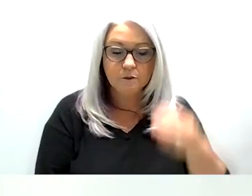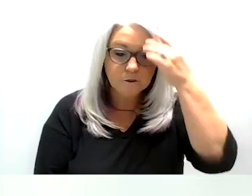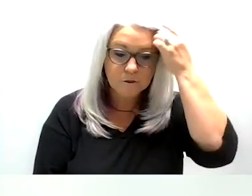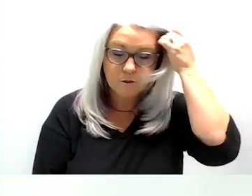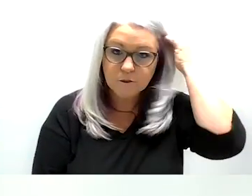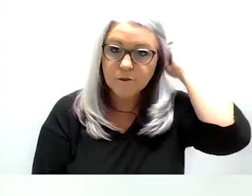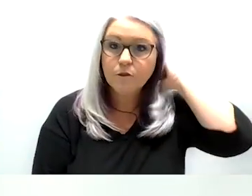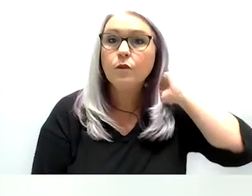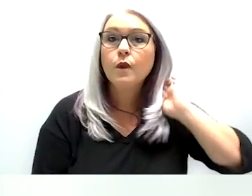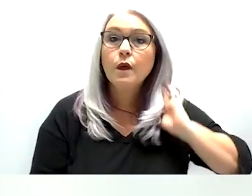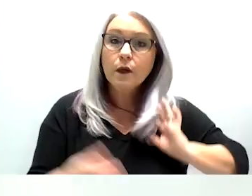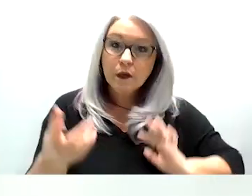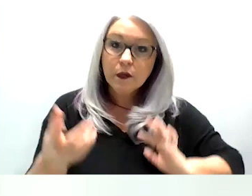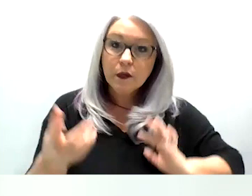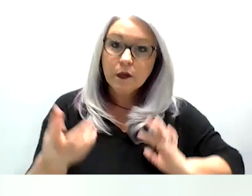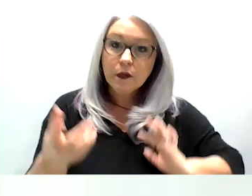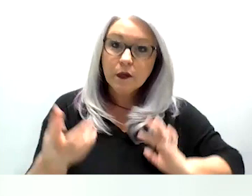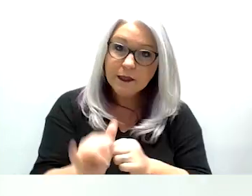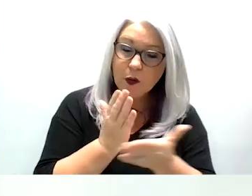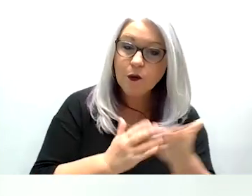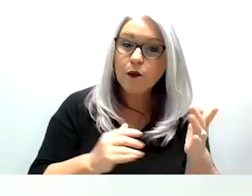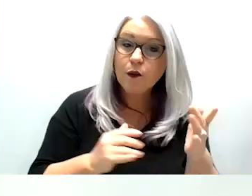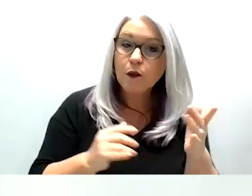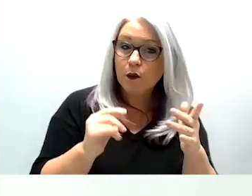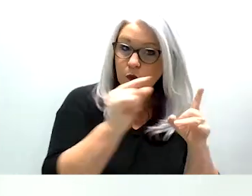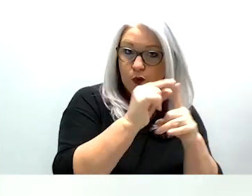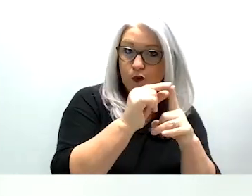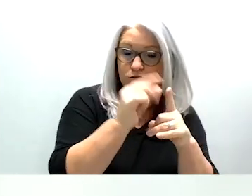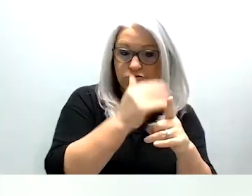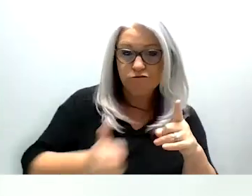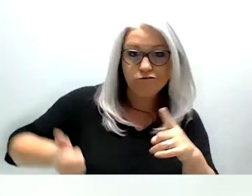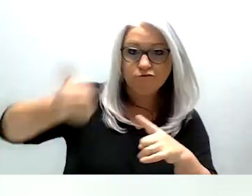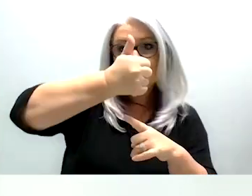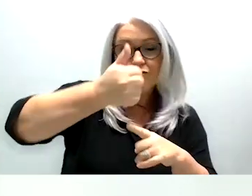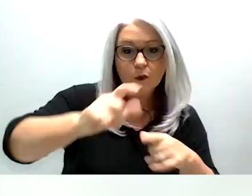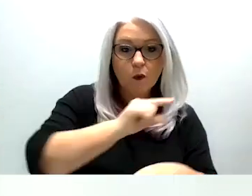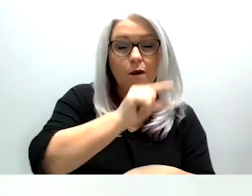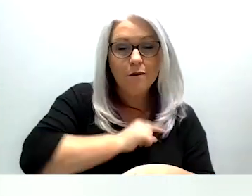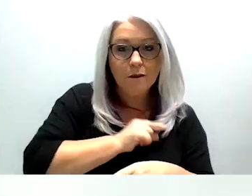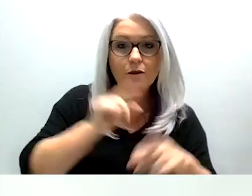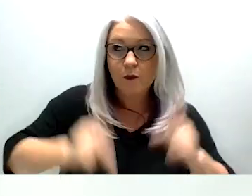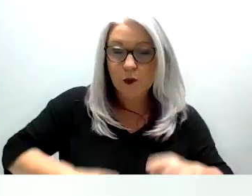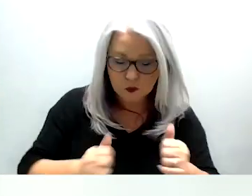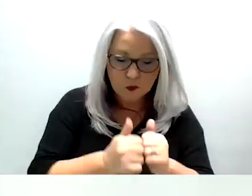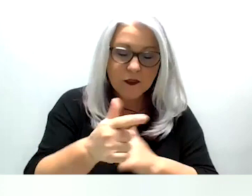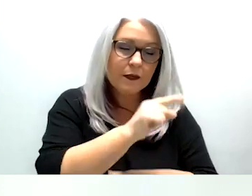portion of the term for disability and go back to the larger term qualified person with a disability, the question then becomes what does it mean